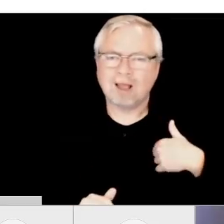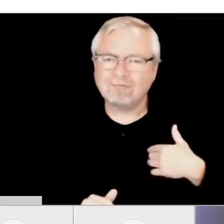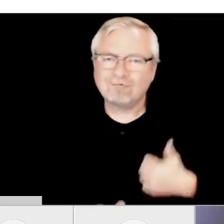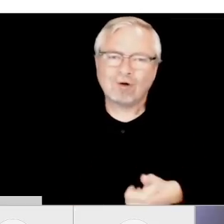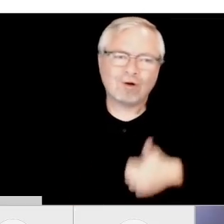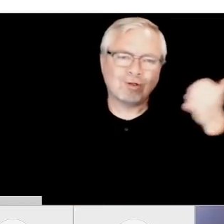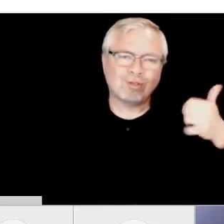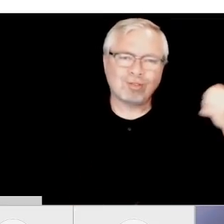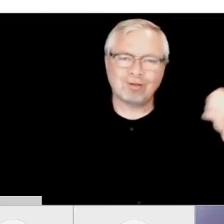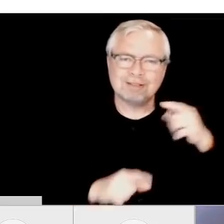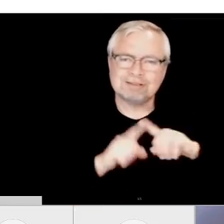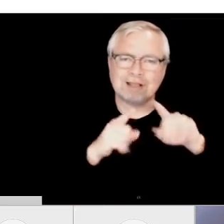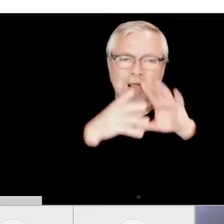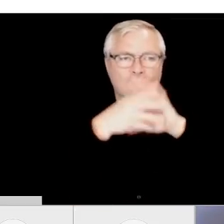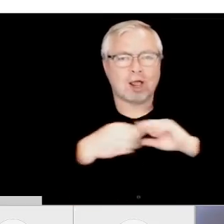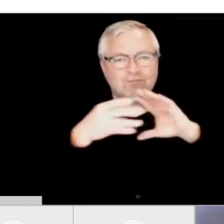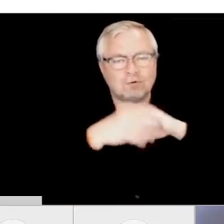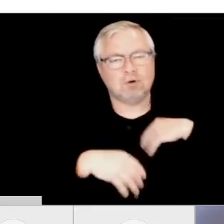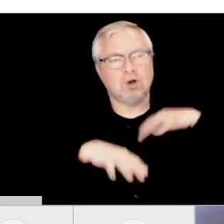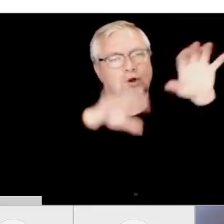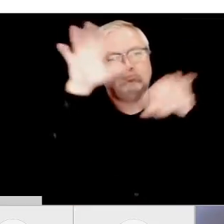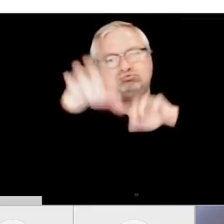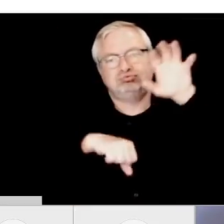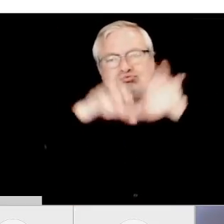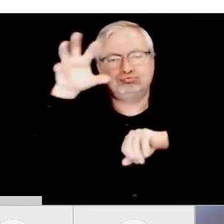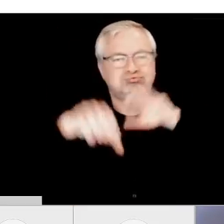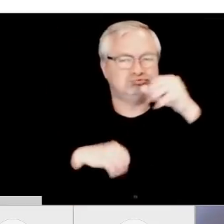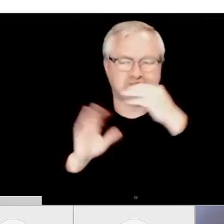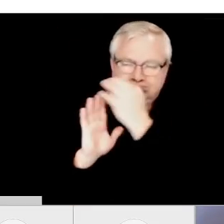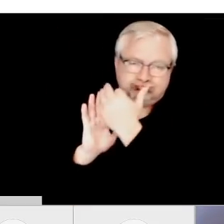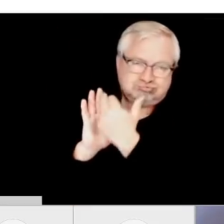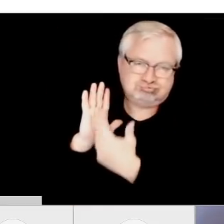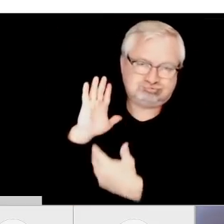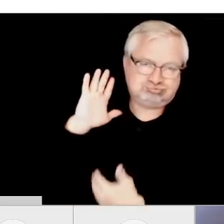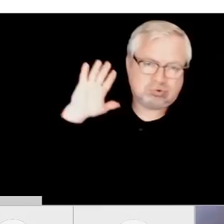We're also going to add uncertainty to the slide deck.